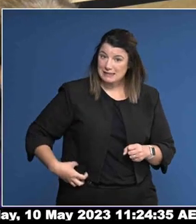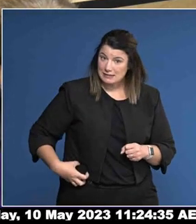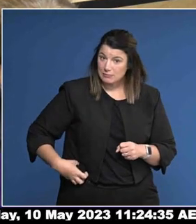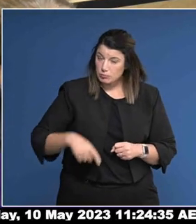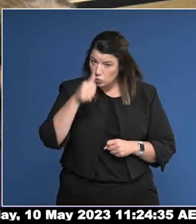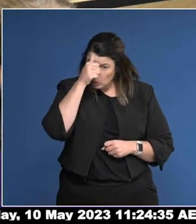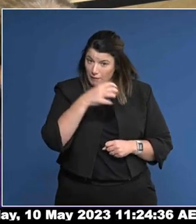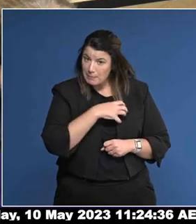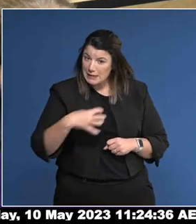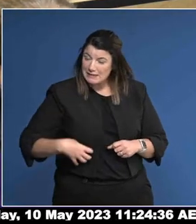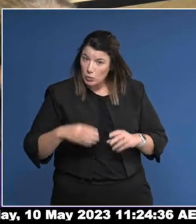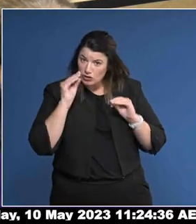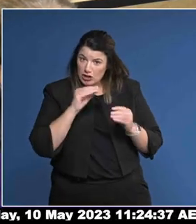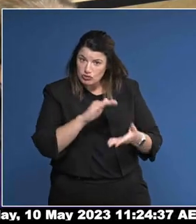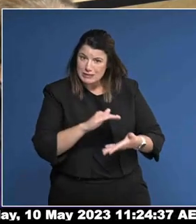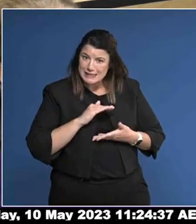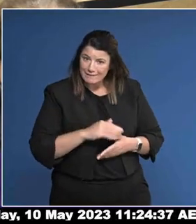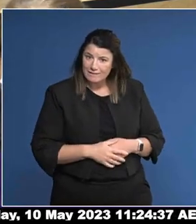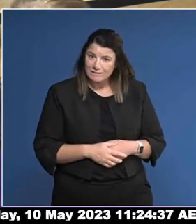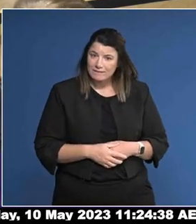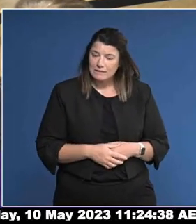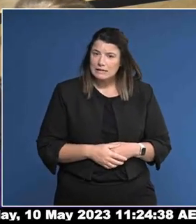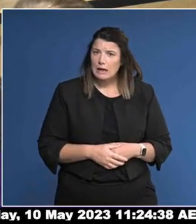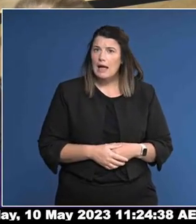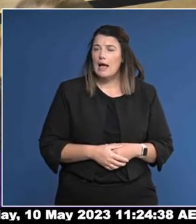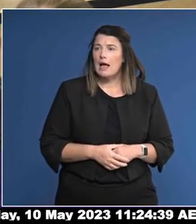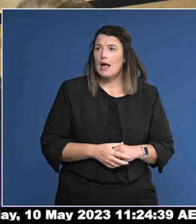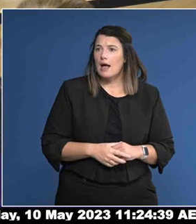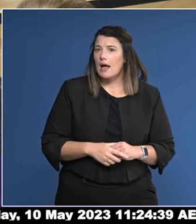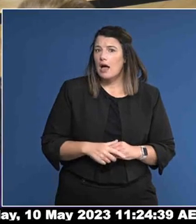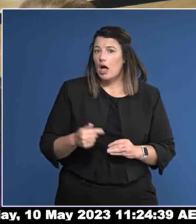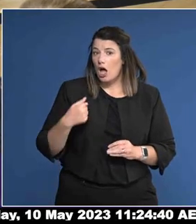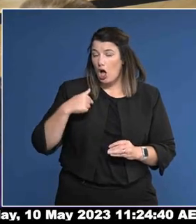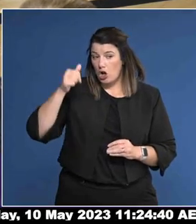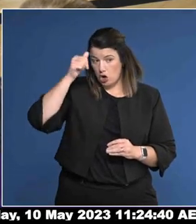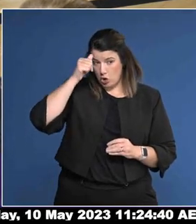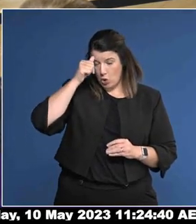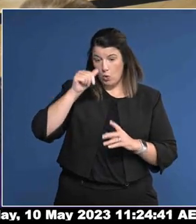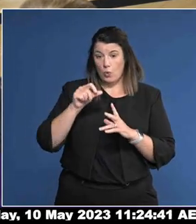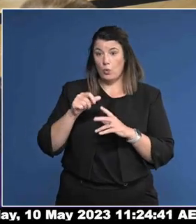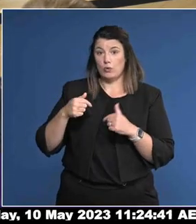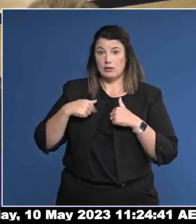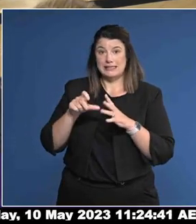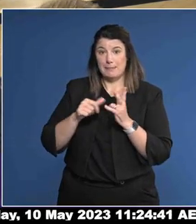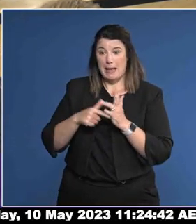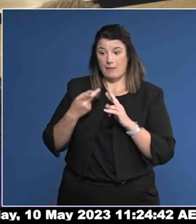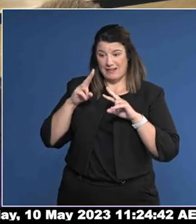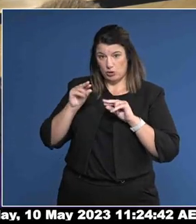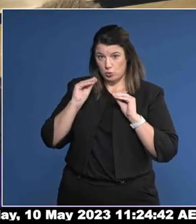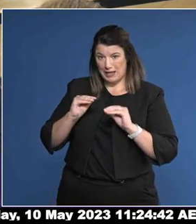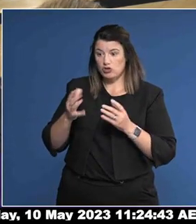I'm aware that the department received the report, and so I assume that was